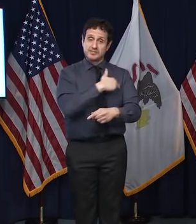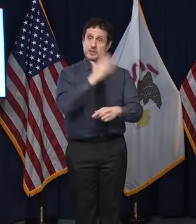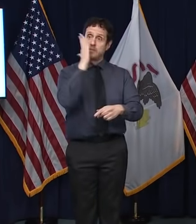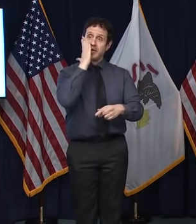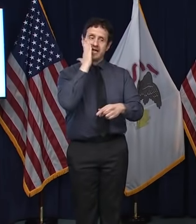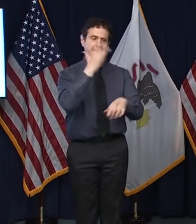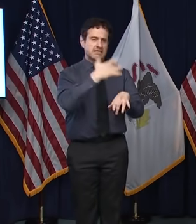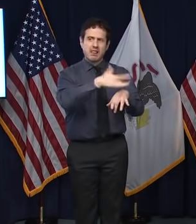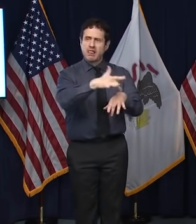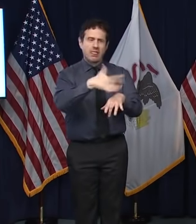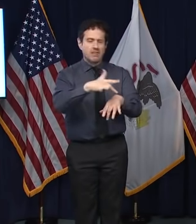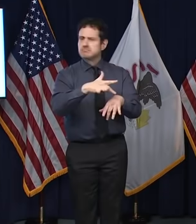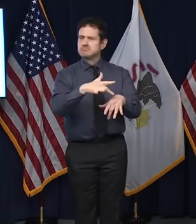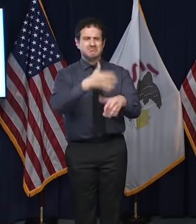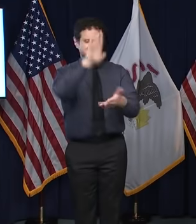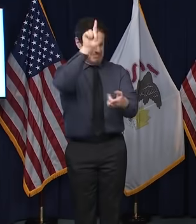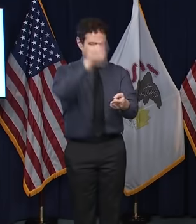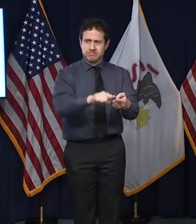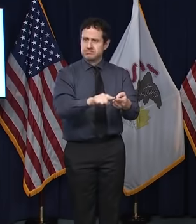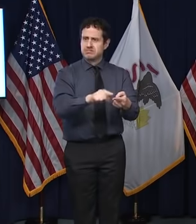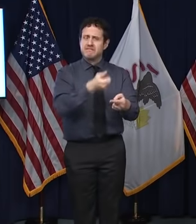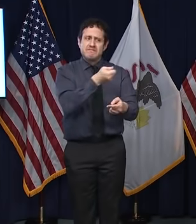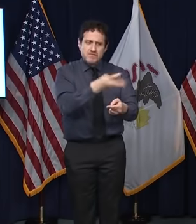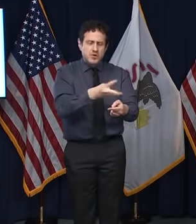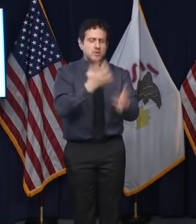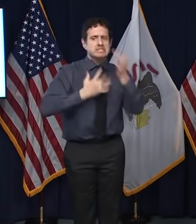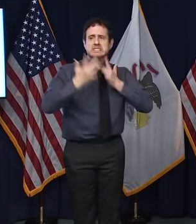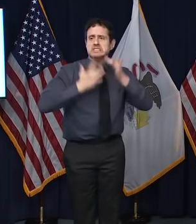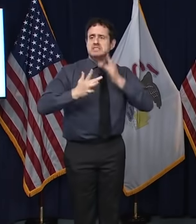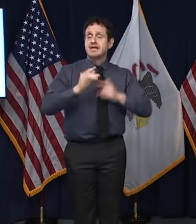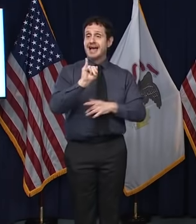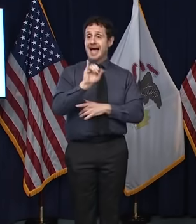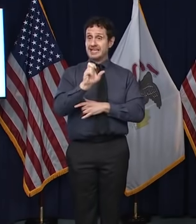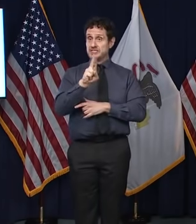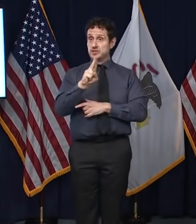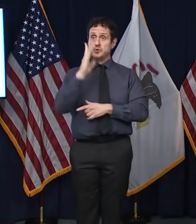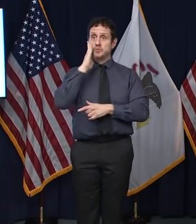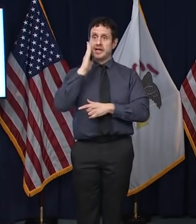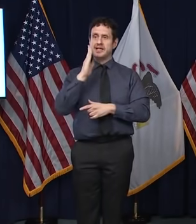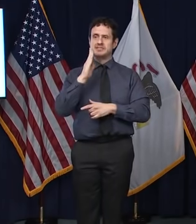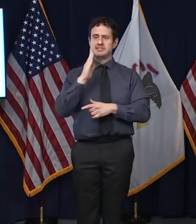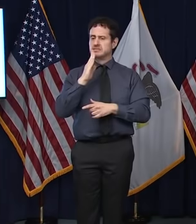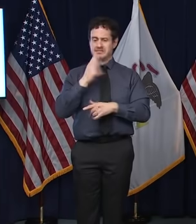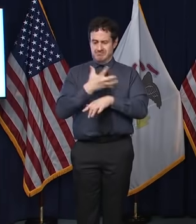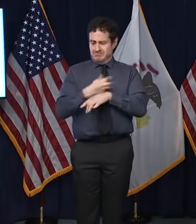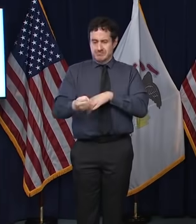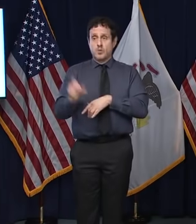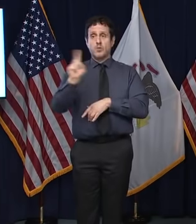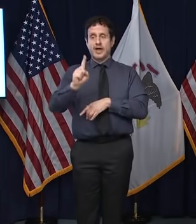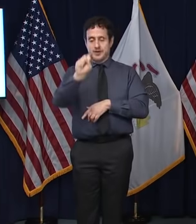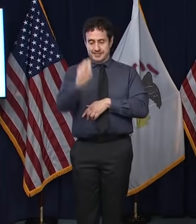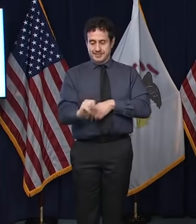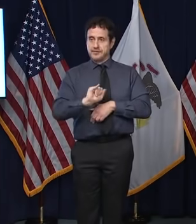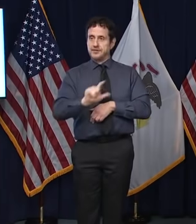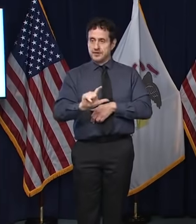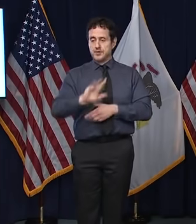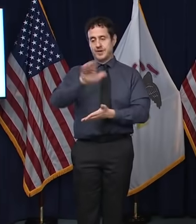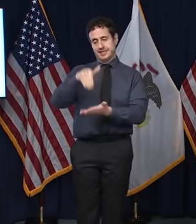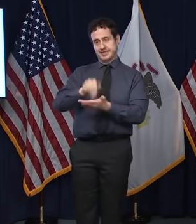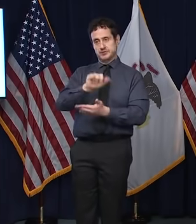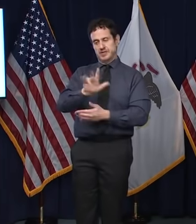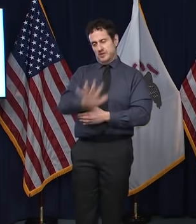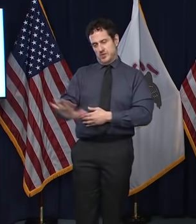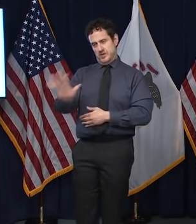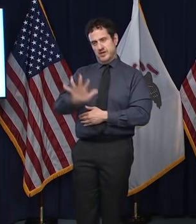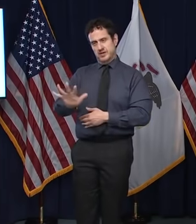hospital shortages The ICU beds